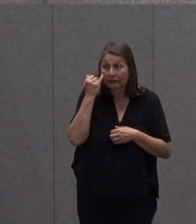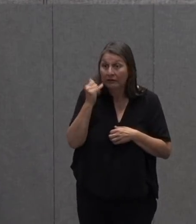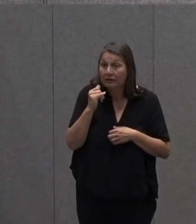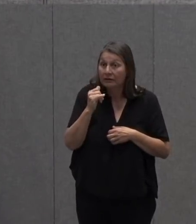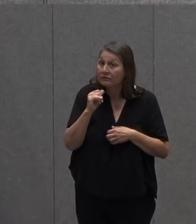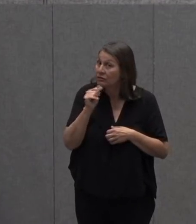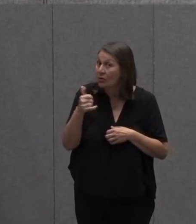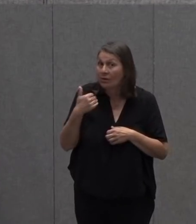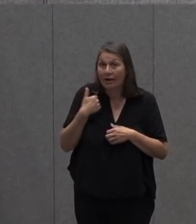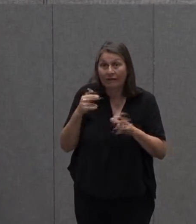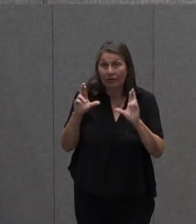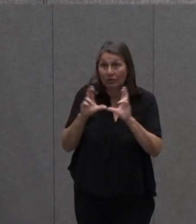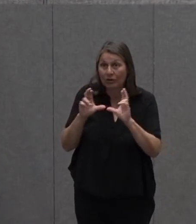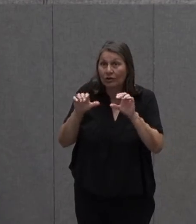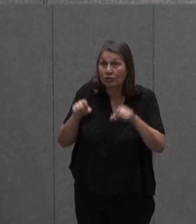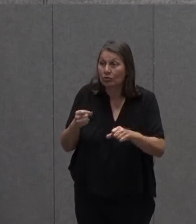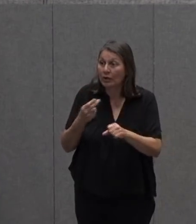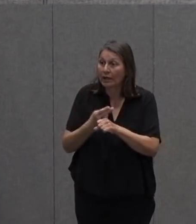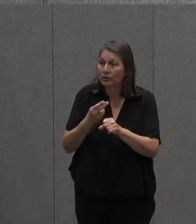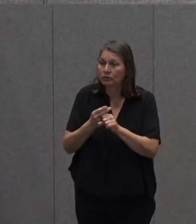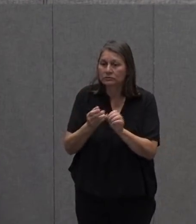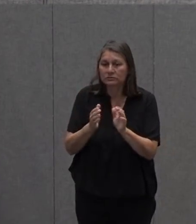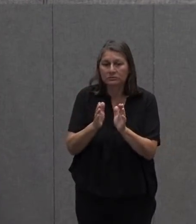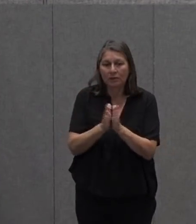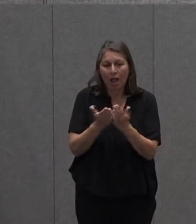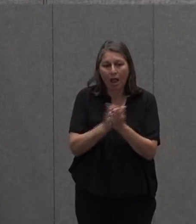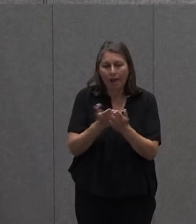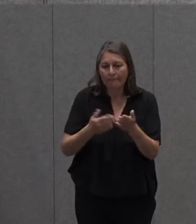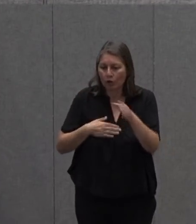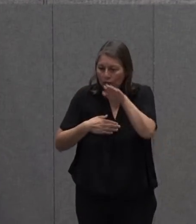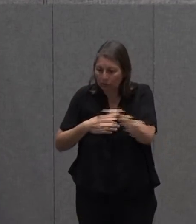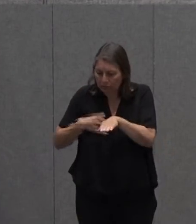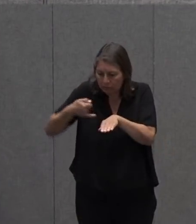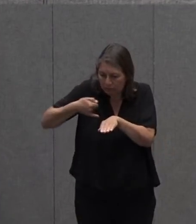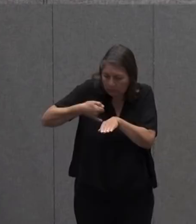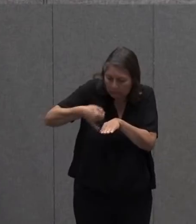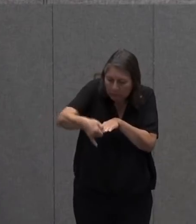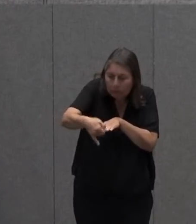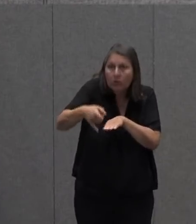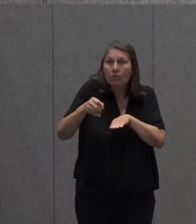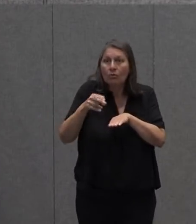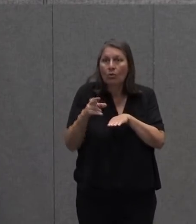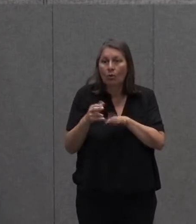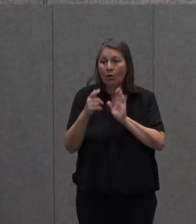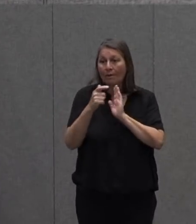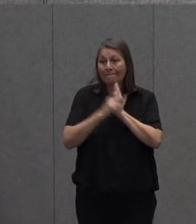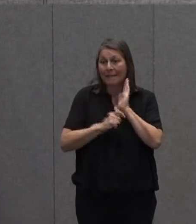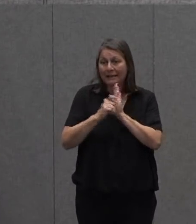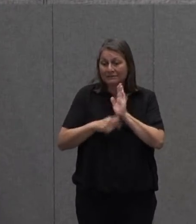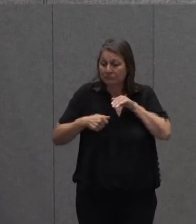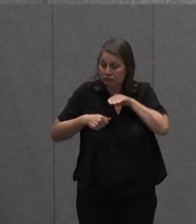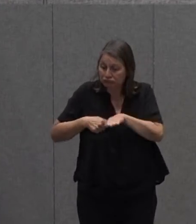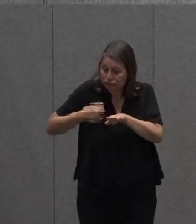like the edge of a book or the edge of a magazine, or maybe another piece of paper that's straight.